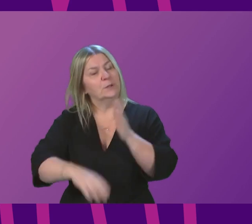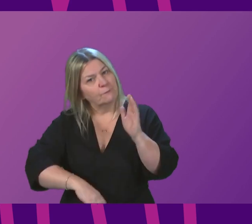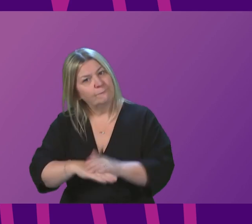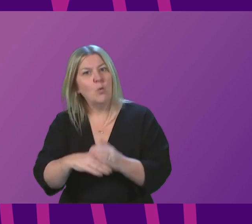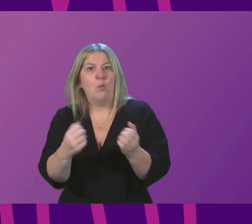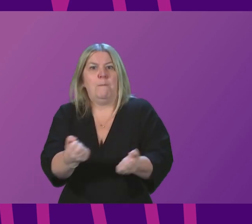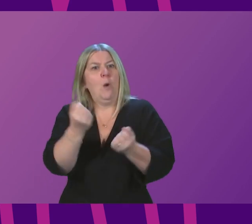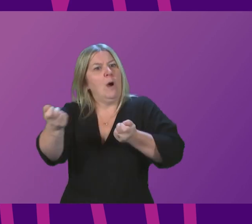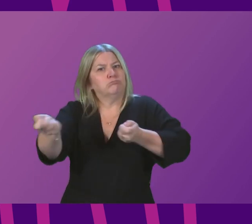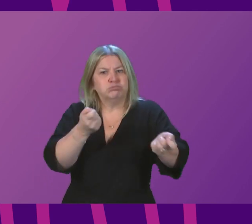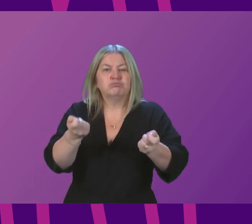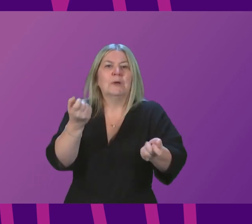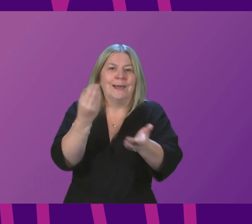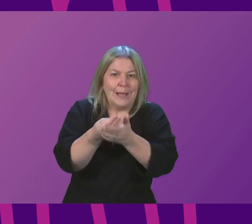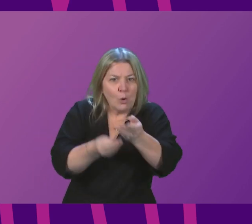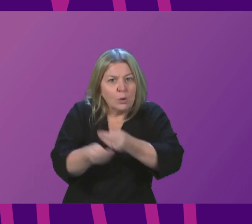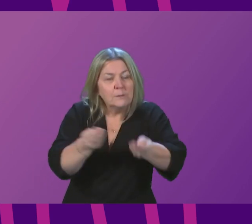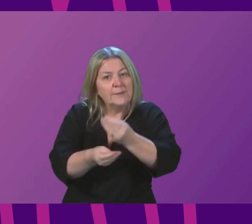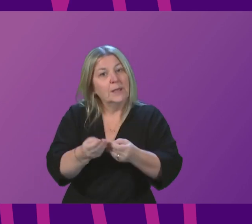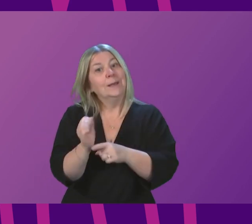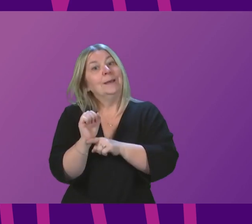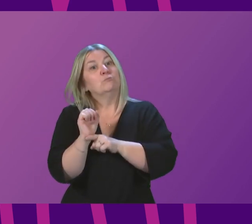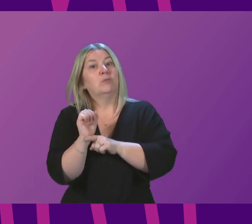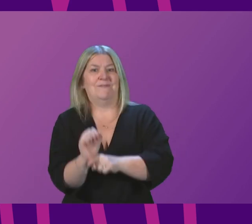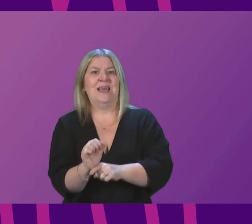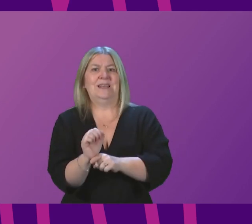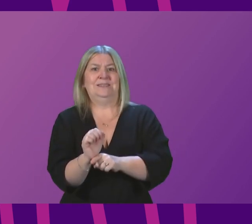could we prevent that economic tsunami?